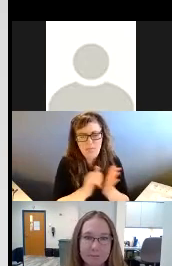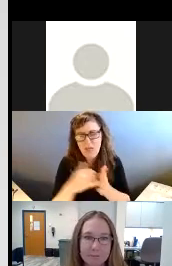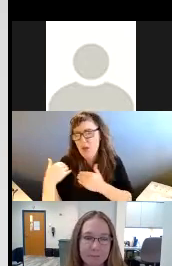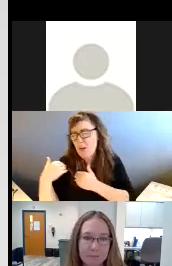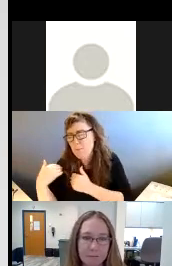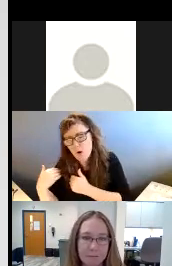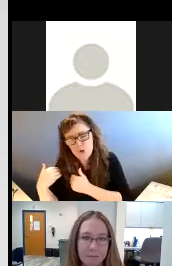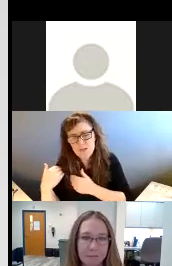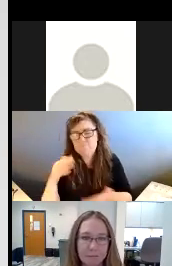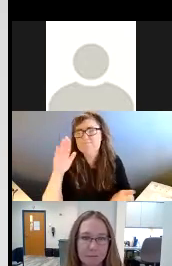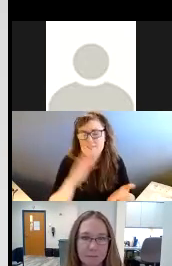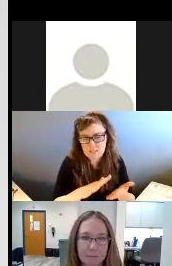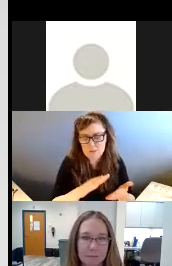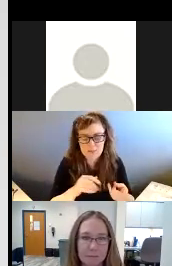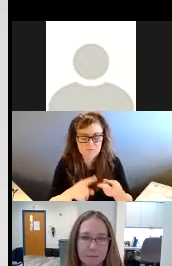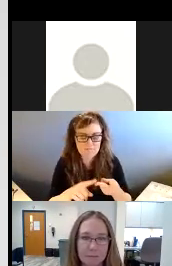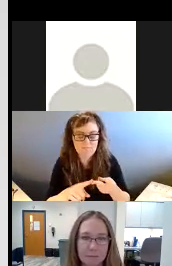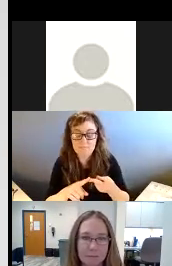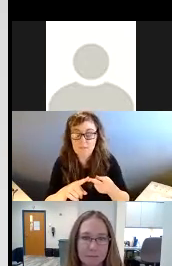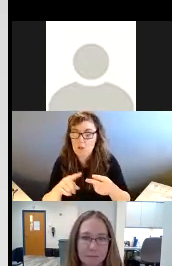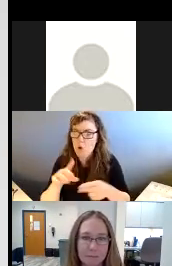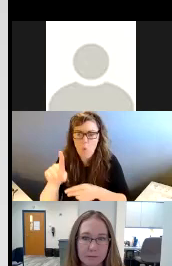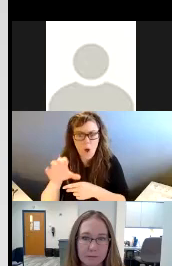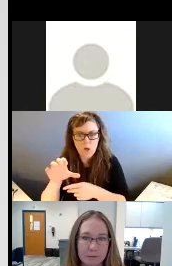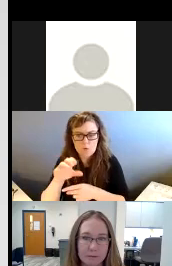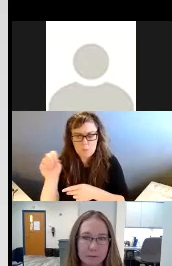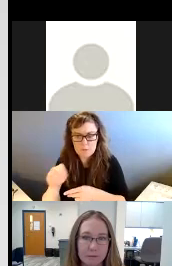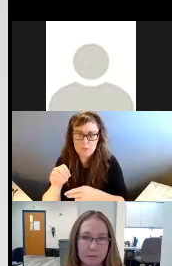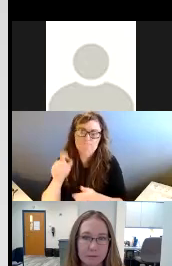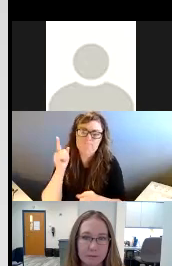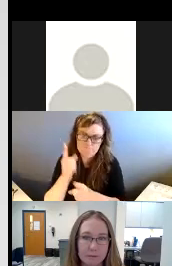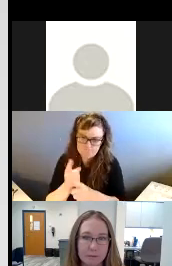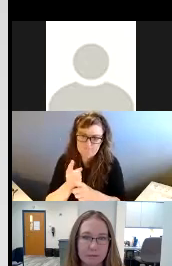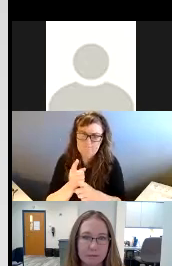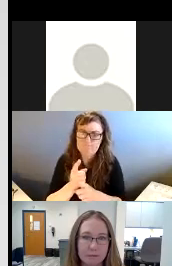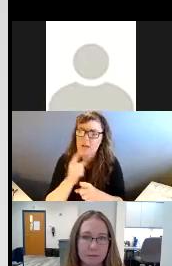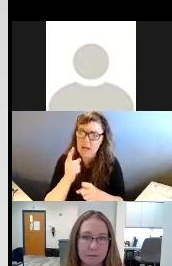ACCURACY AND THOROUGHNESS THAT WE WERE RECEIVING BECAUSE WE HAD SO MUCH DIFFERENT INFORMATION,